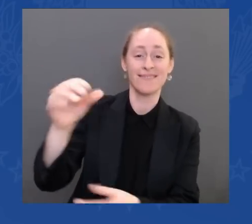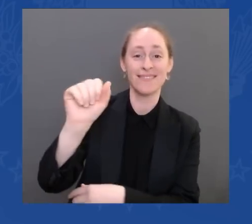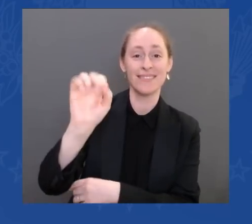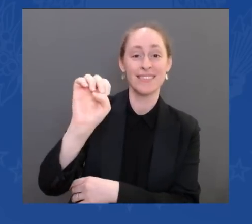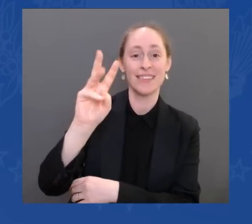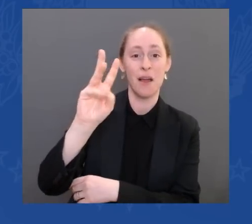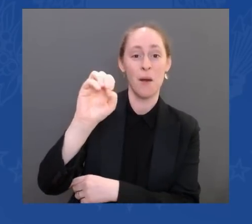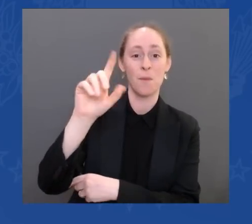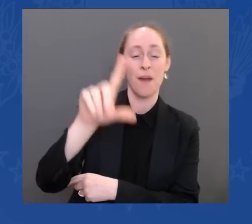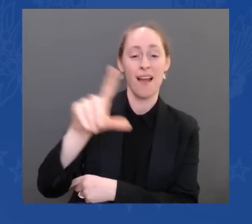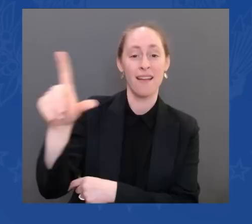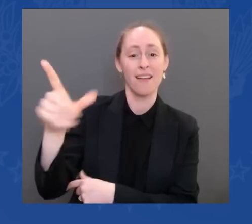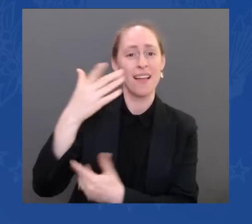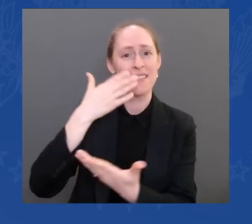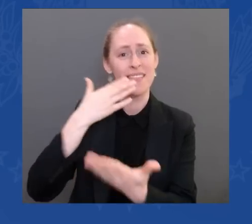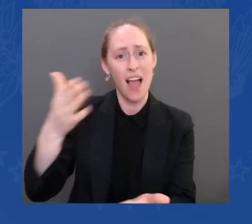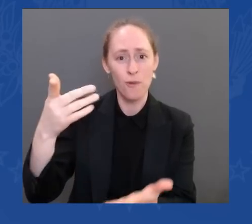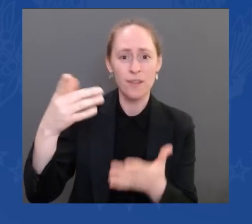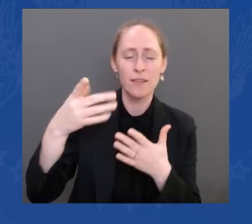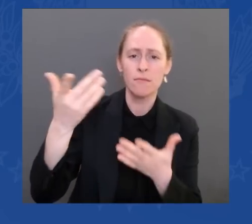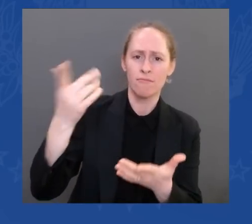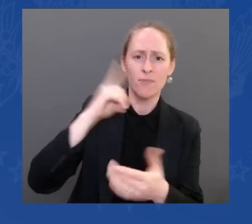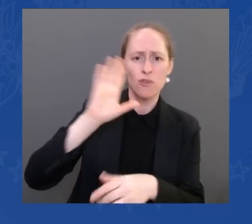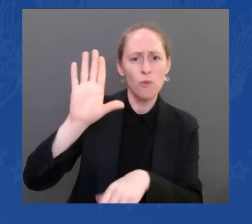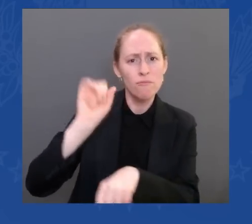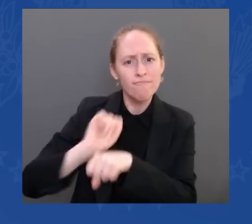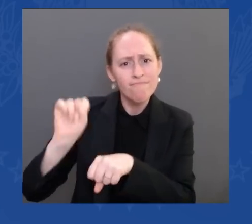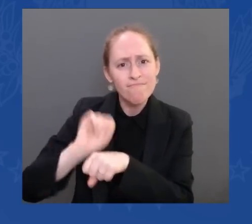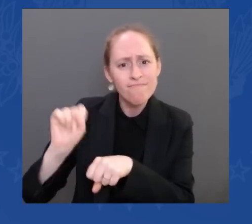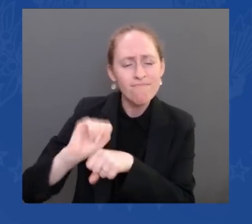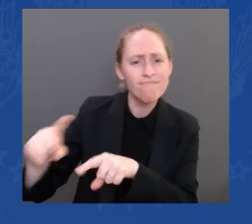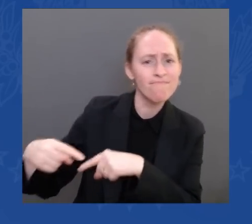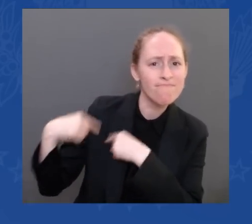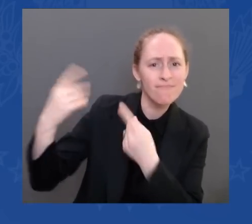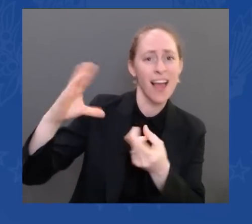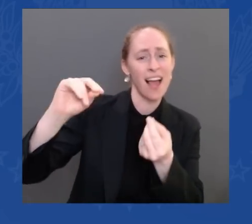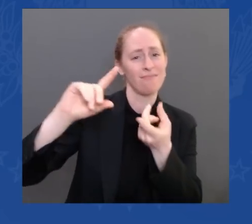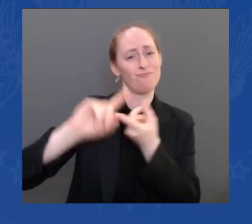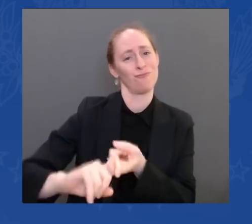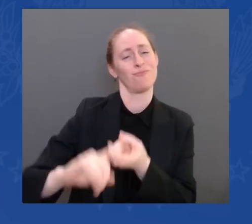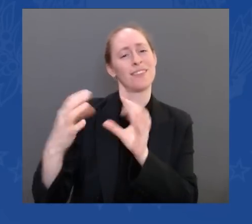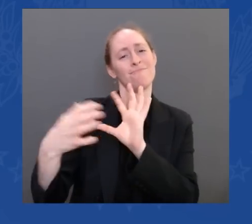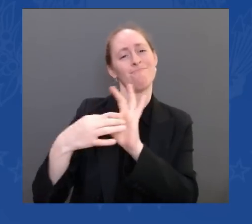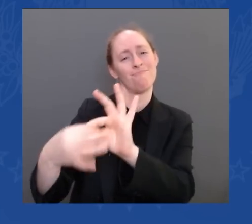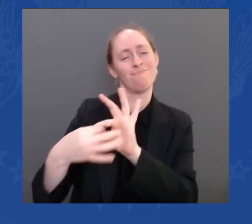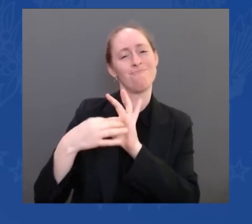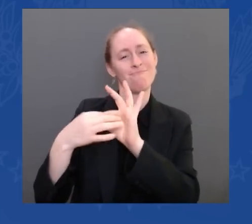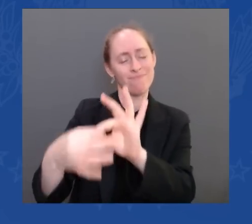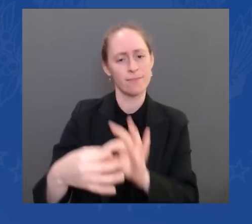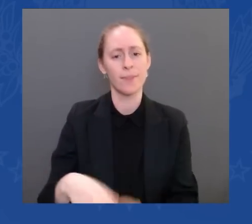I wanted to come down to Alabama to make sure that the American people know what workers at this --